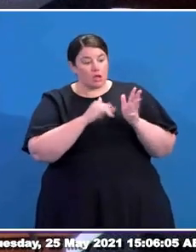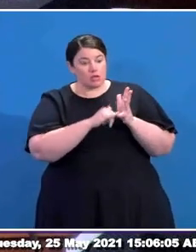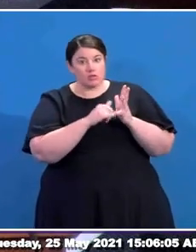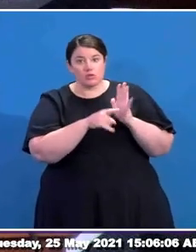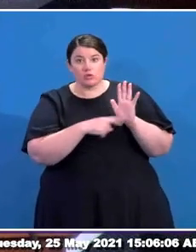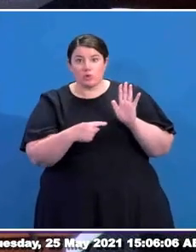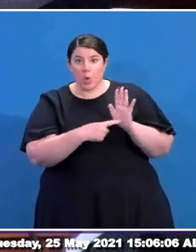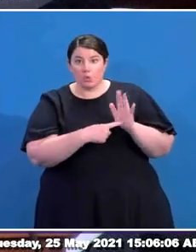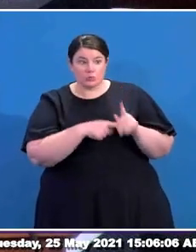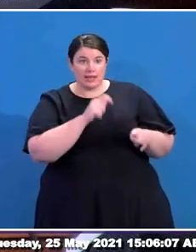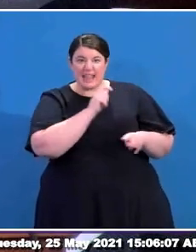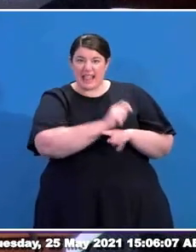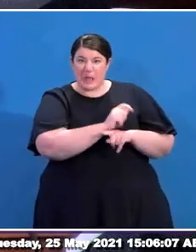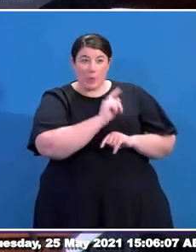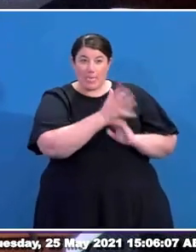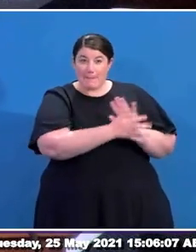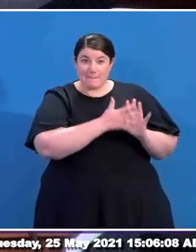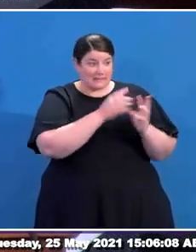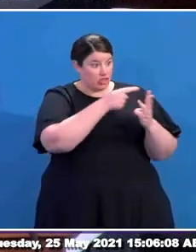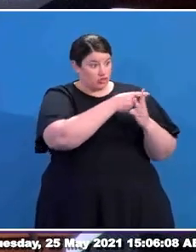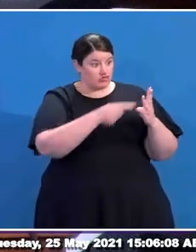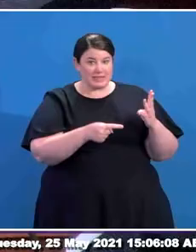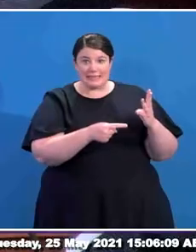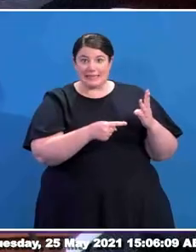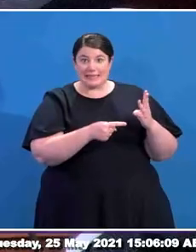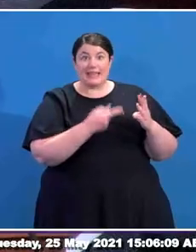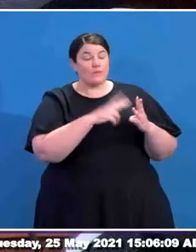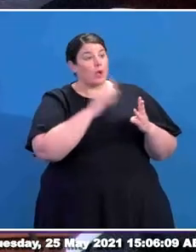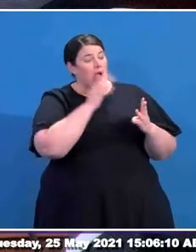Whilst they could recite the terms when asked, there has been a lack